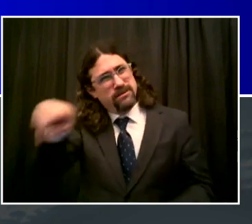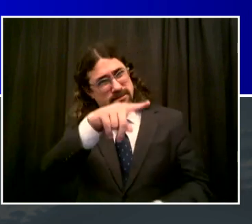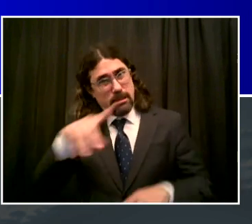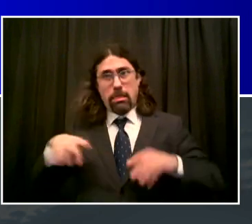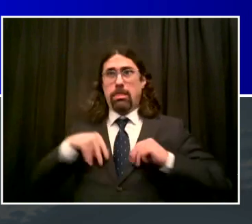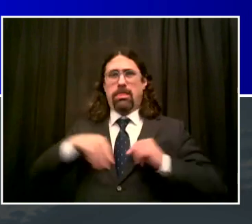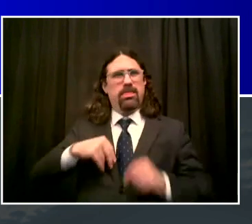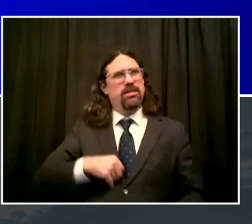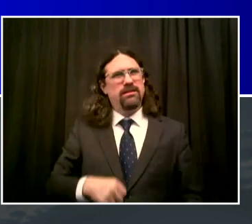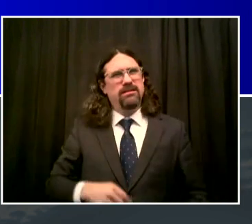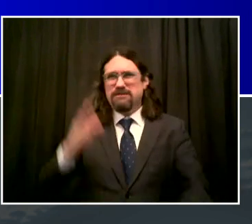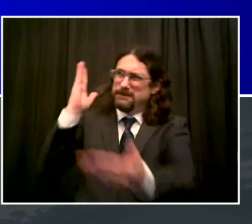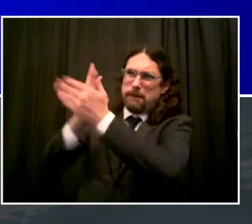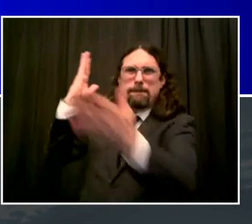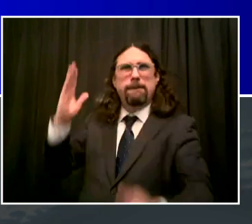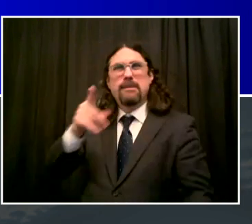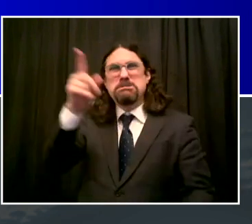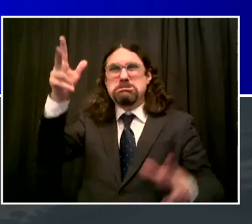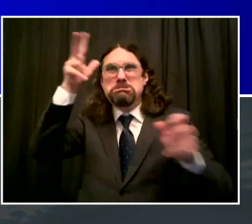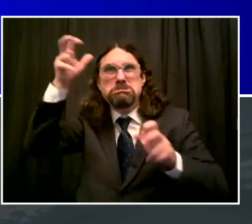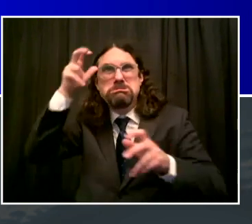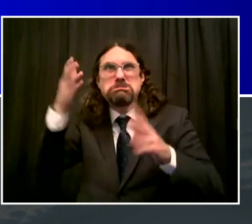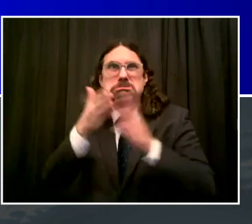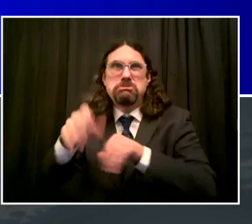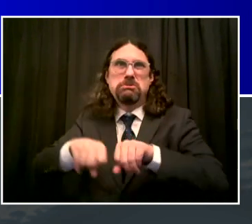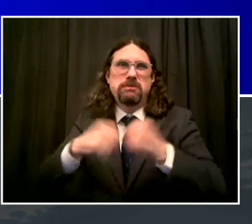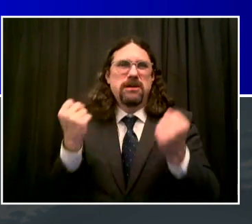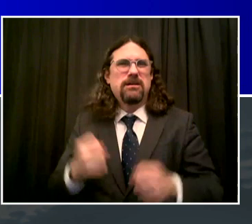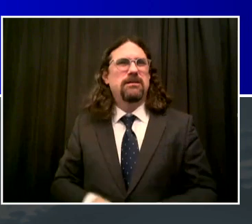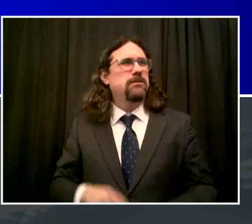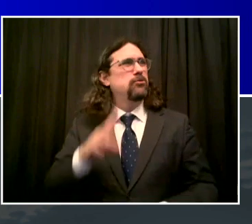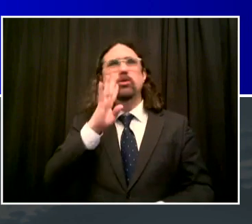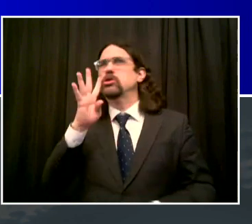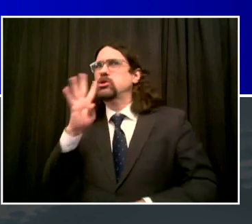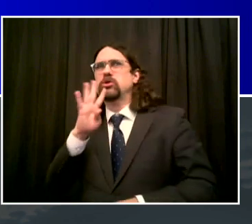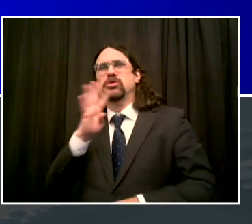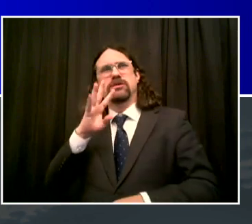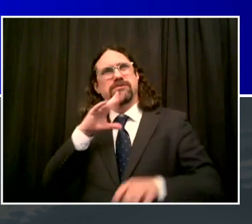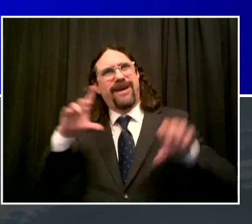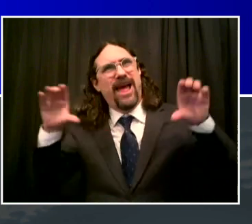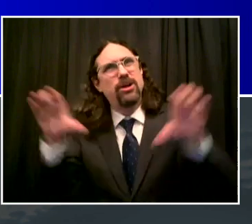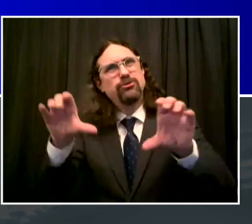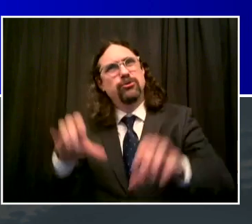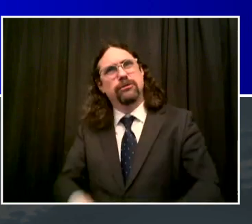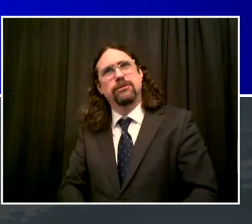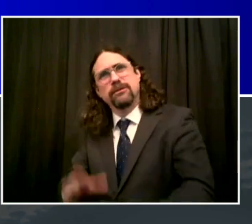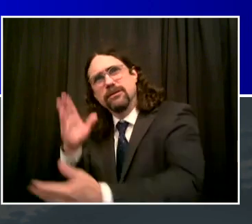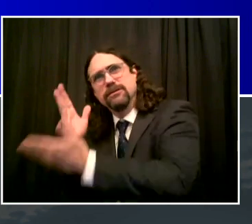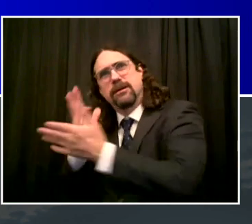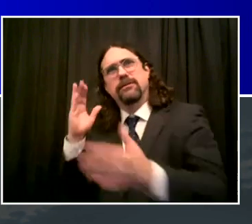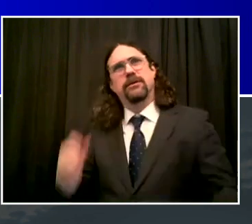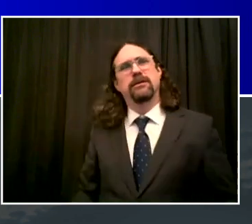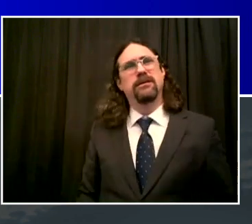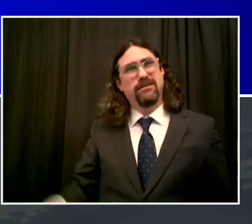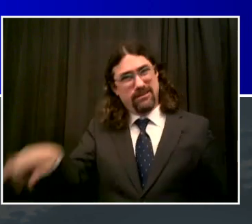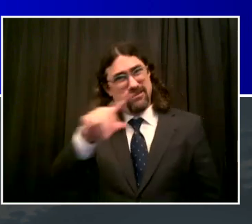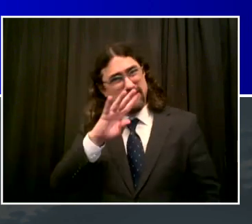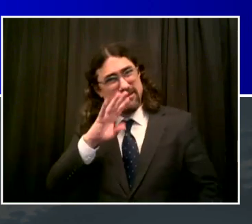EVERYNOE SPEAK UP. AND THE PEACEFUL PROTESTERS WHO